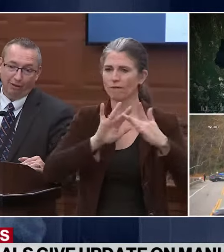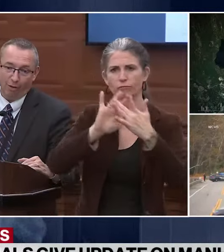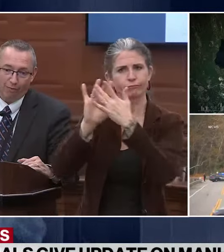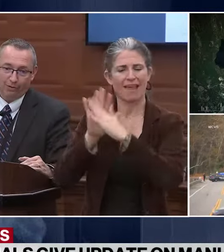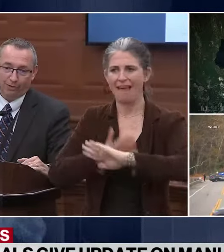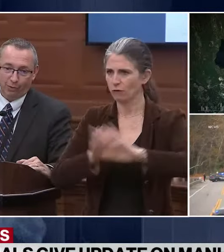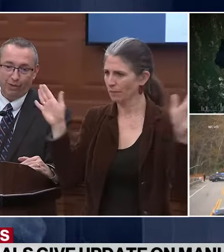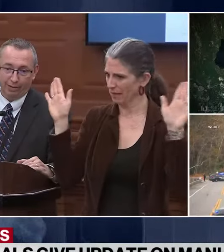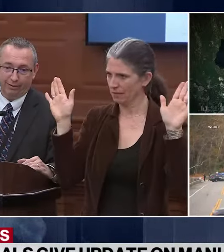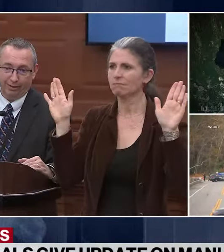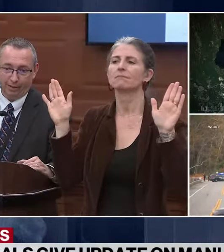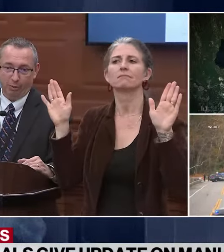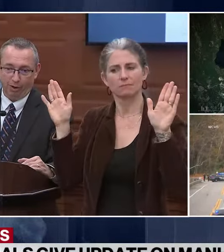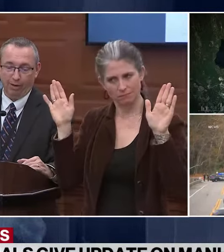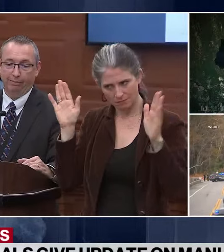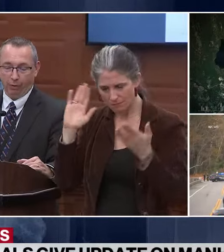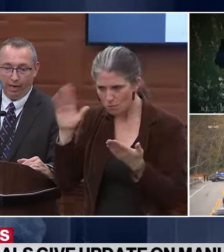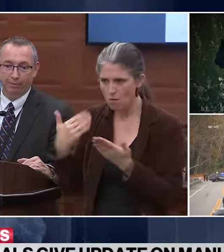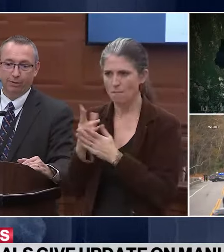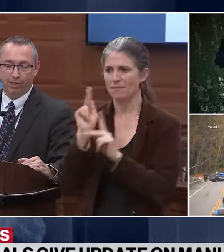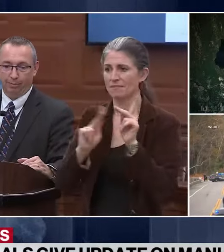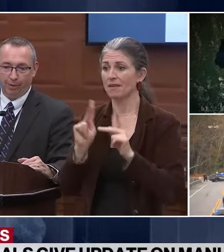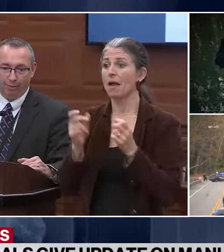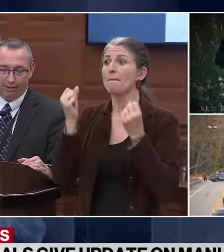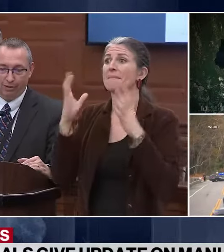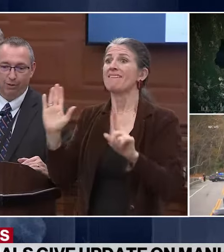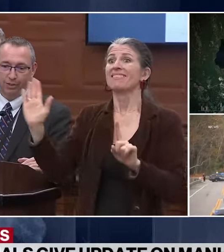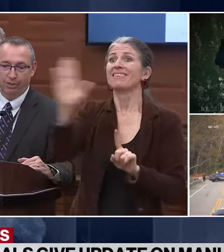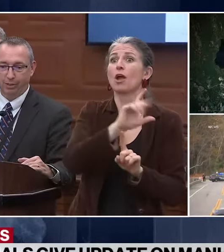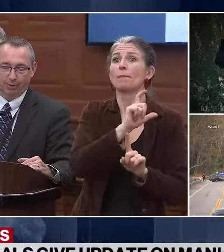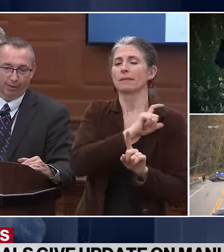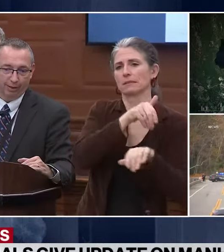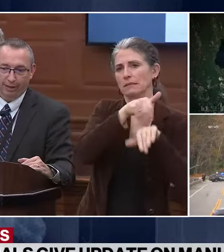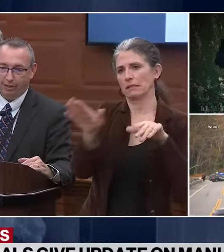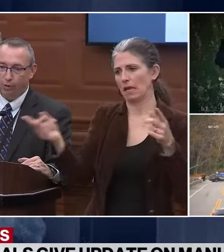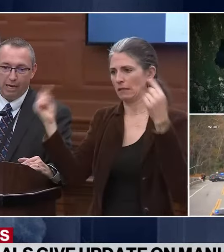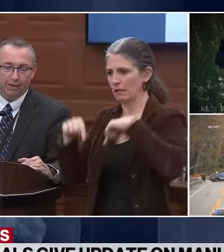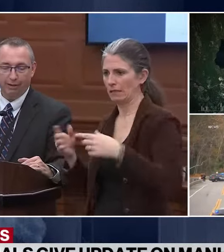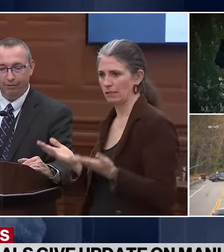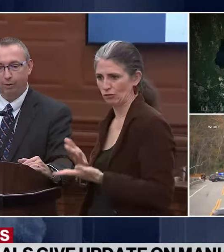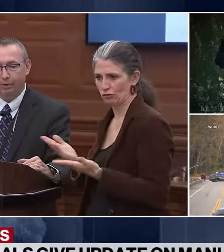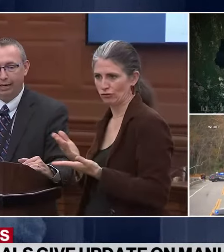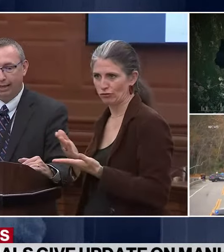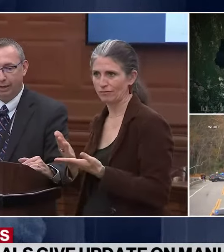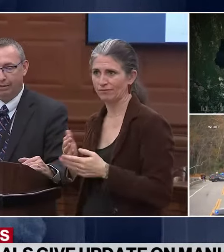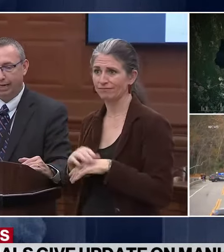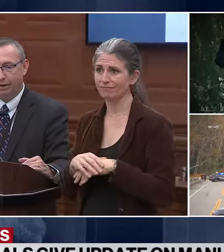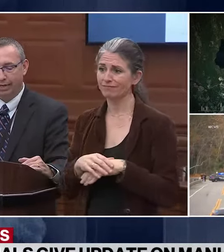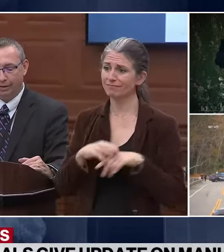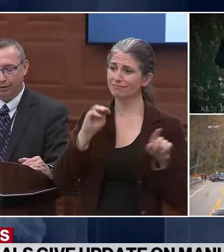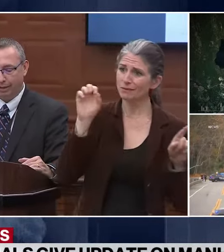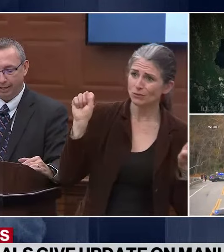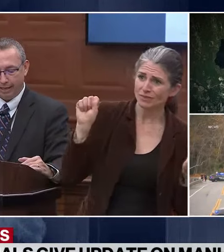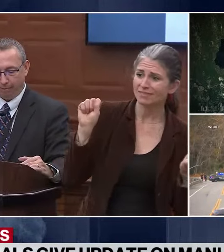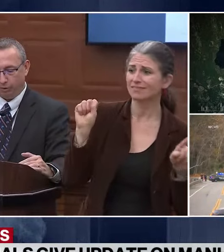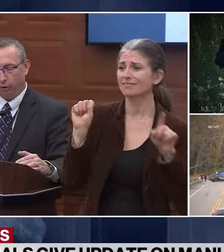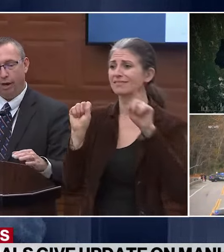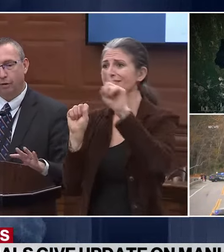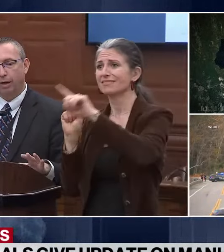OUR BORDER STATES REACHED OUT TO ME IMMEDIATELY THE DAY OF AND HAVE REACHED OUT TO BE MULTIPLE TIMES SINCE THEN. AGAIN, A LOT OF THEIR OFFICERS ARE WITH US AT THIS POINT,